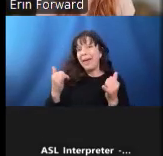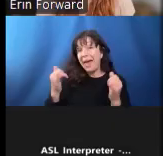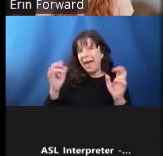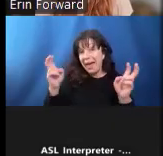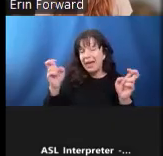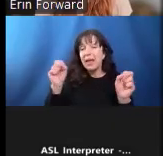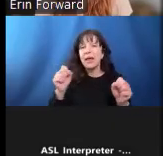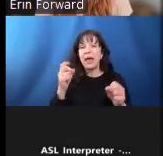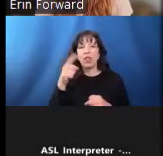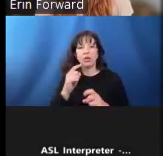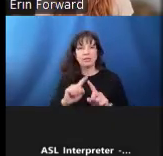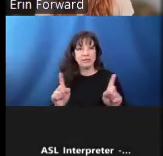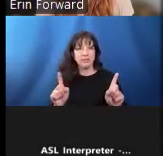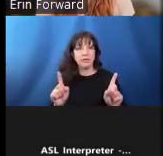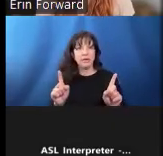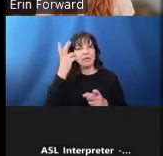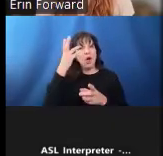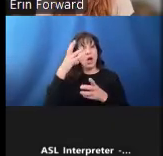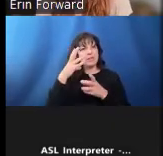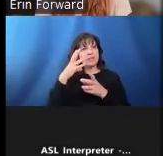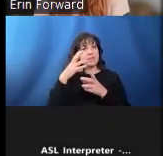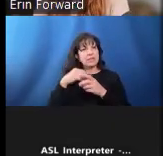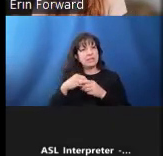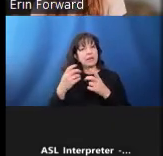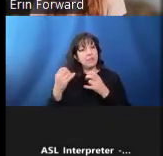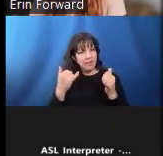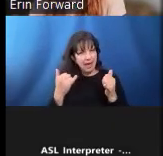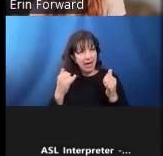autistic play, it can look different. Autistic feeding can